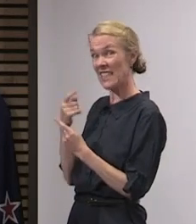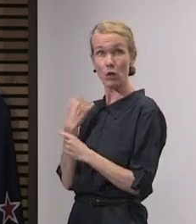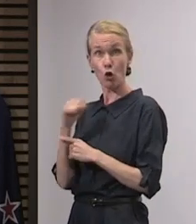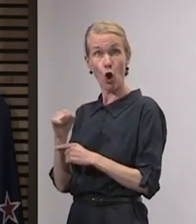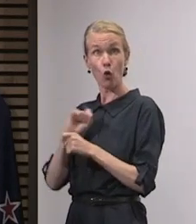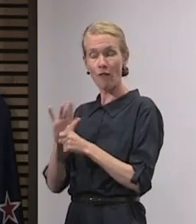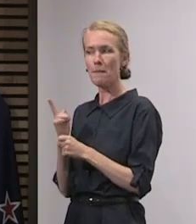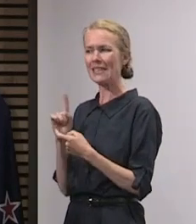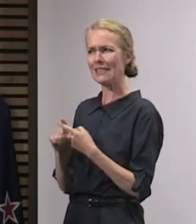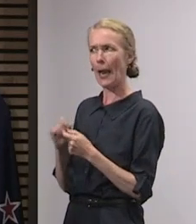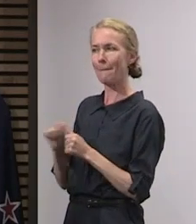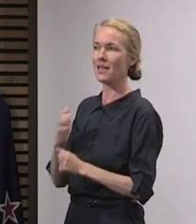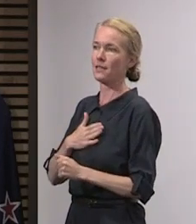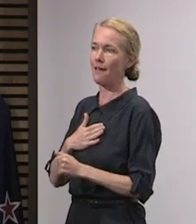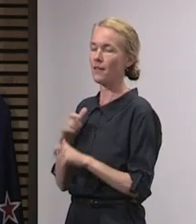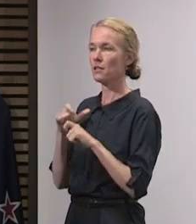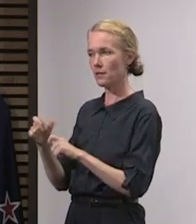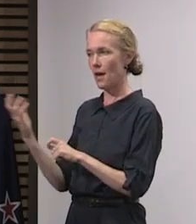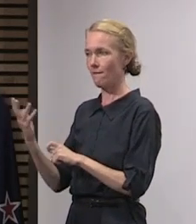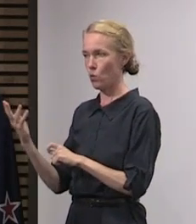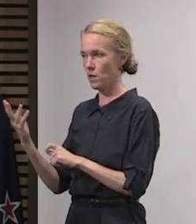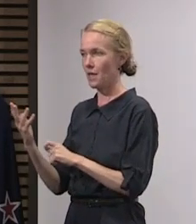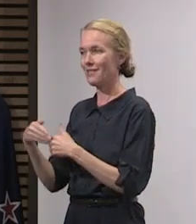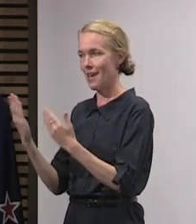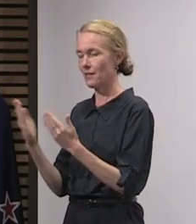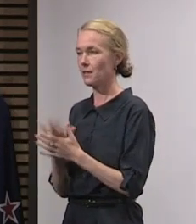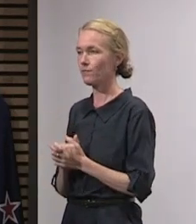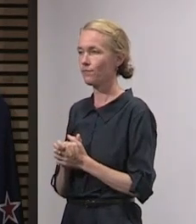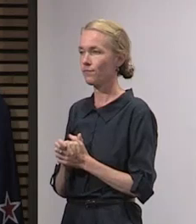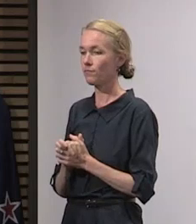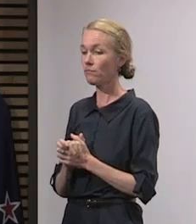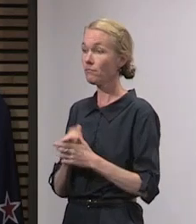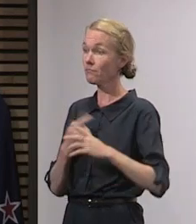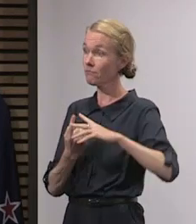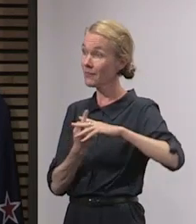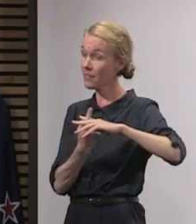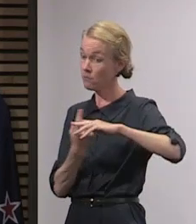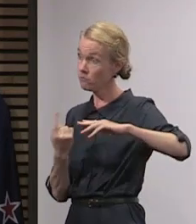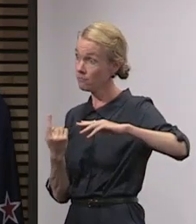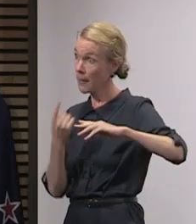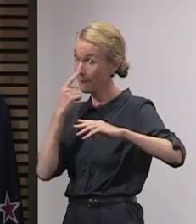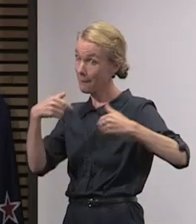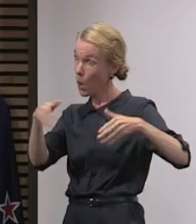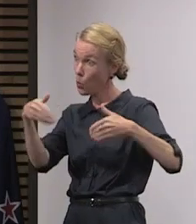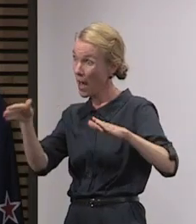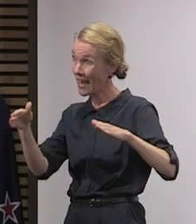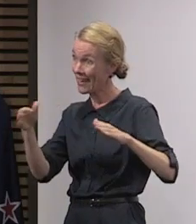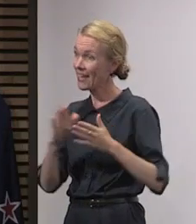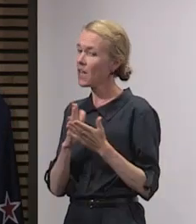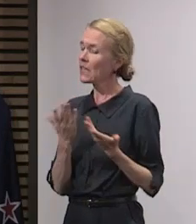14-day period, even if their test for COVID-19 is negative. In terms of self-isolation,